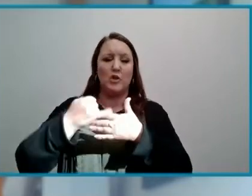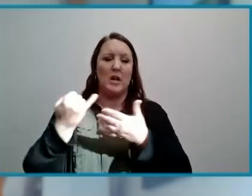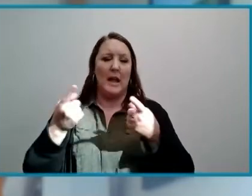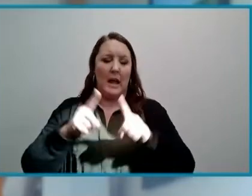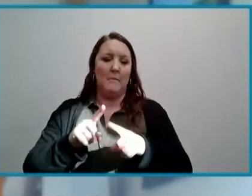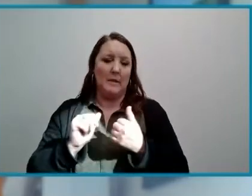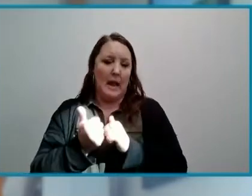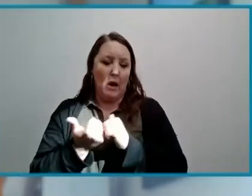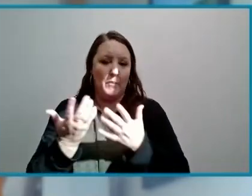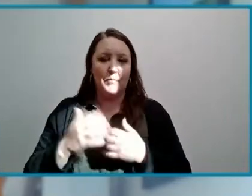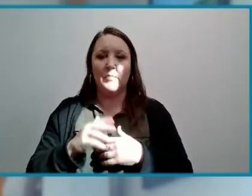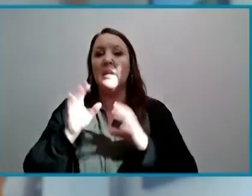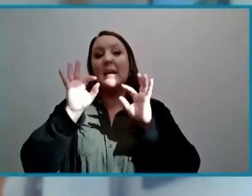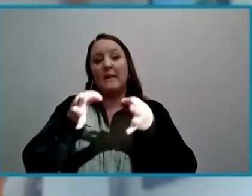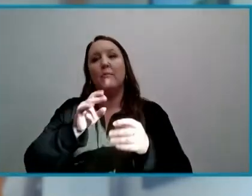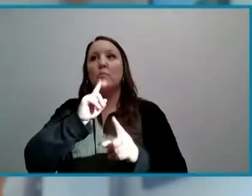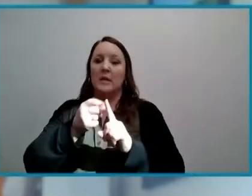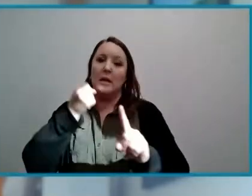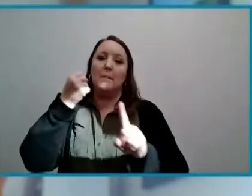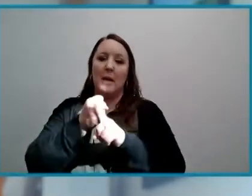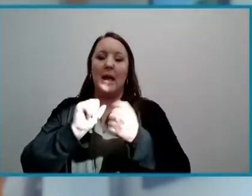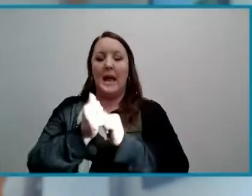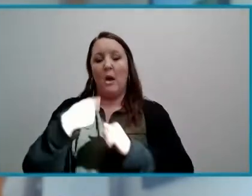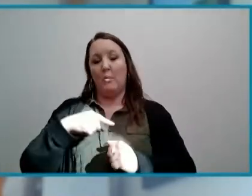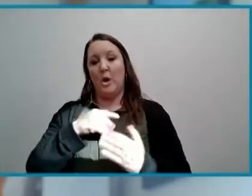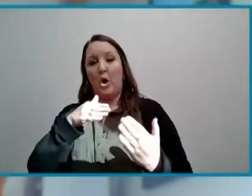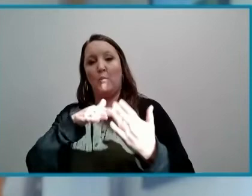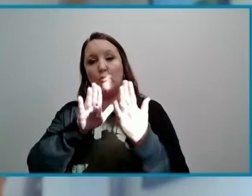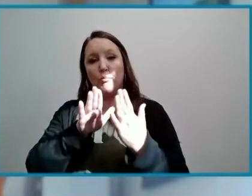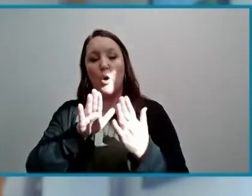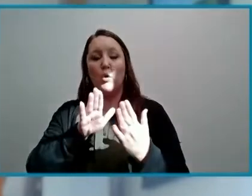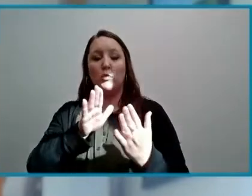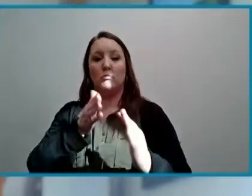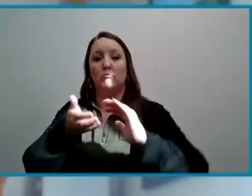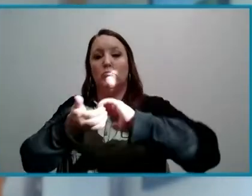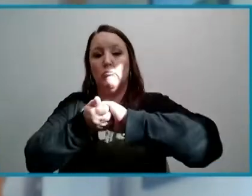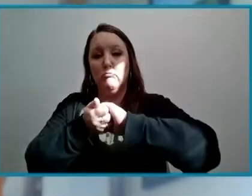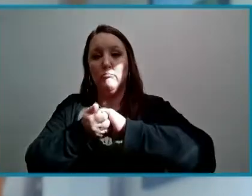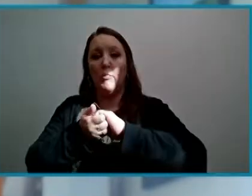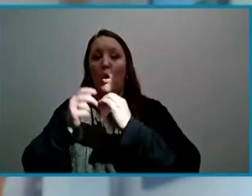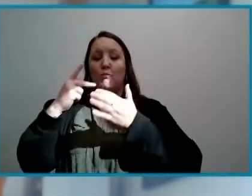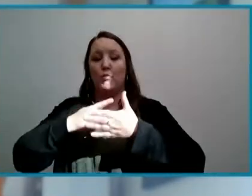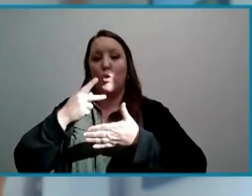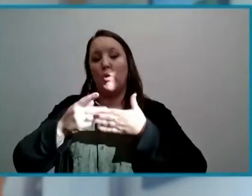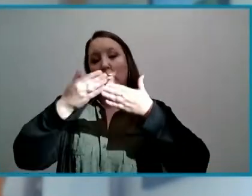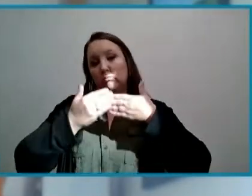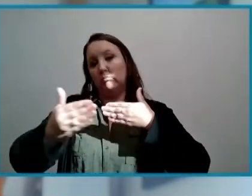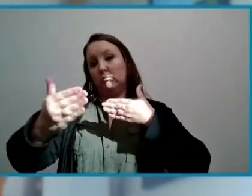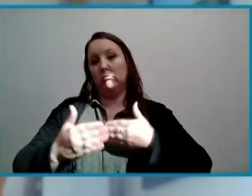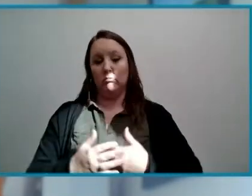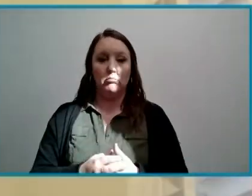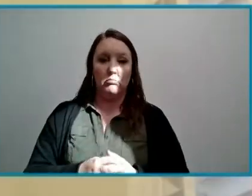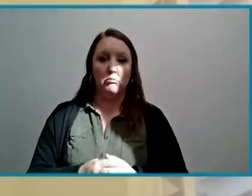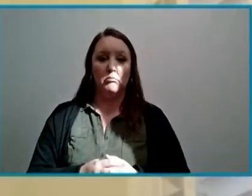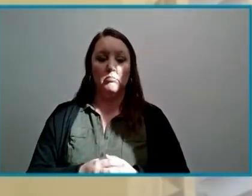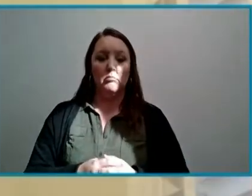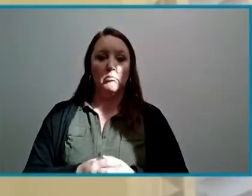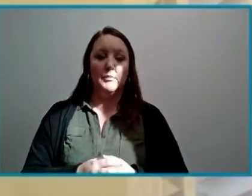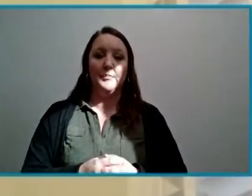definitely impacted how we approach doing collaborations, how we approach doing programs going forward. That's great. Charlie,